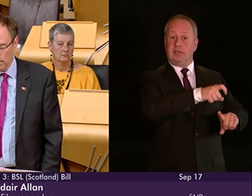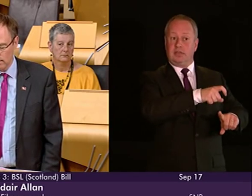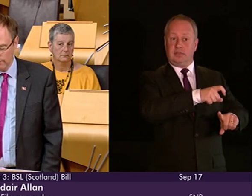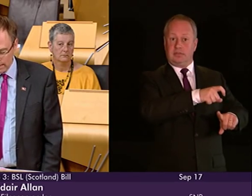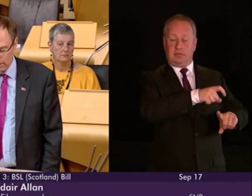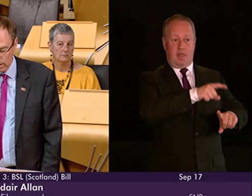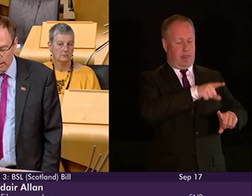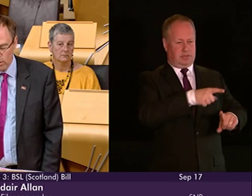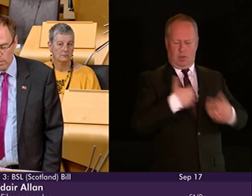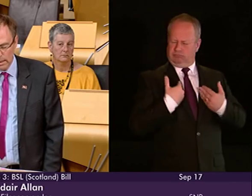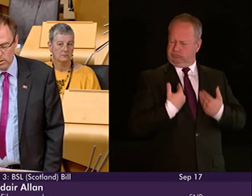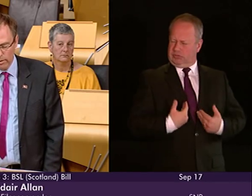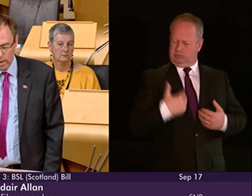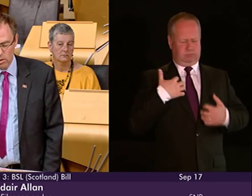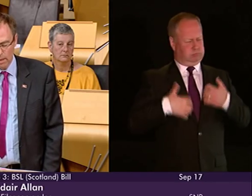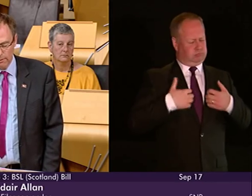which this vibrant language makes to the rich